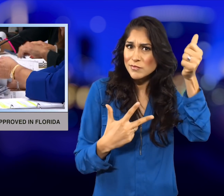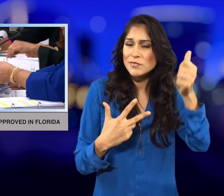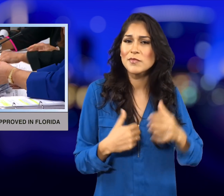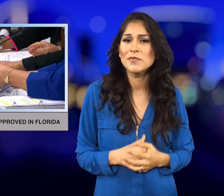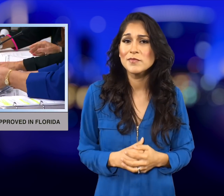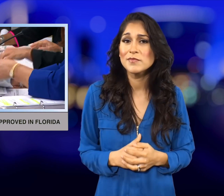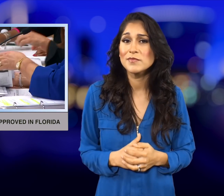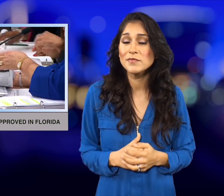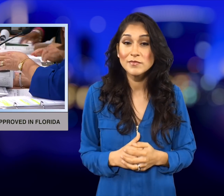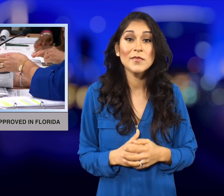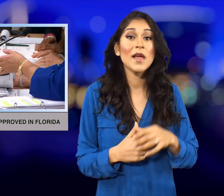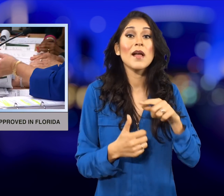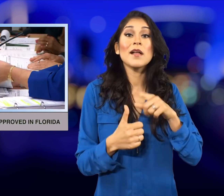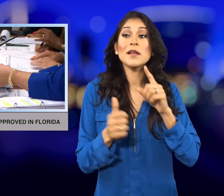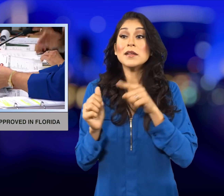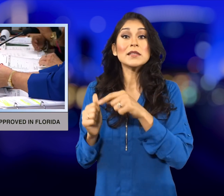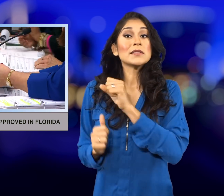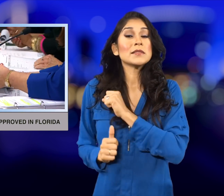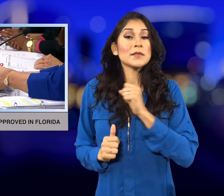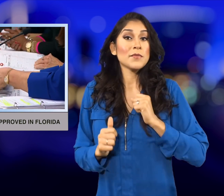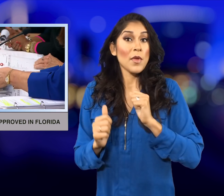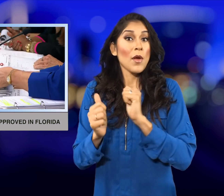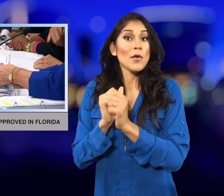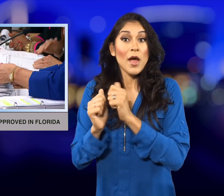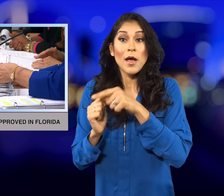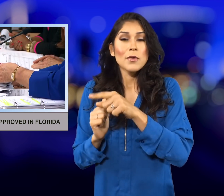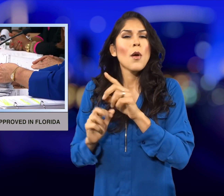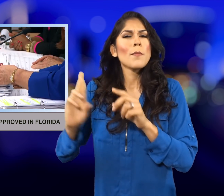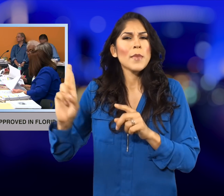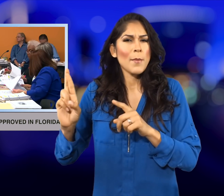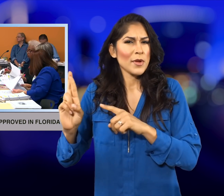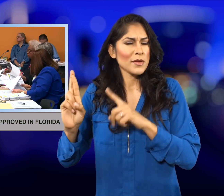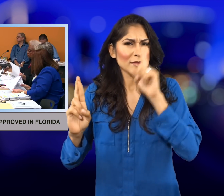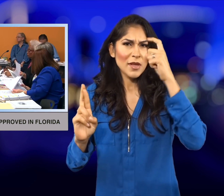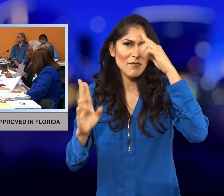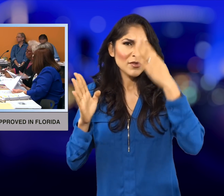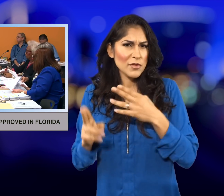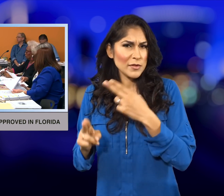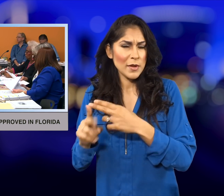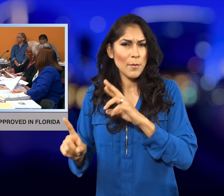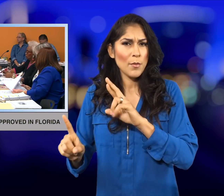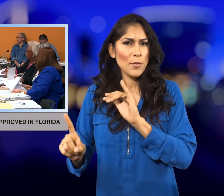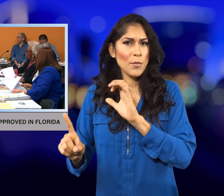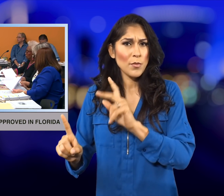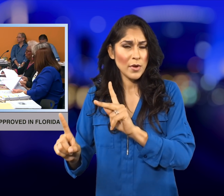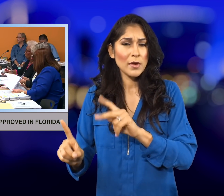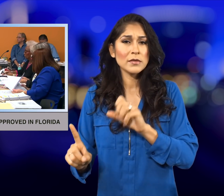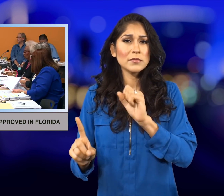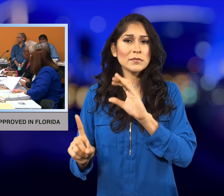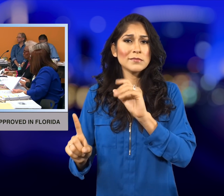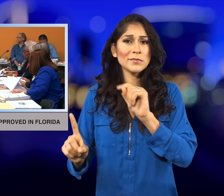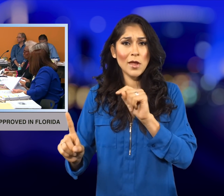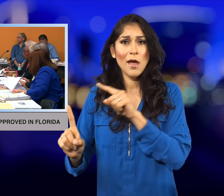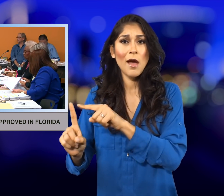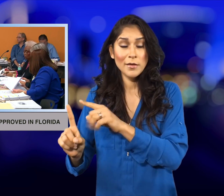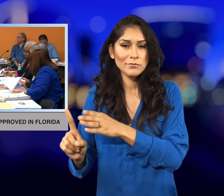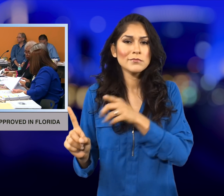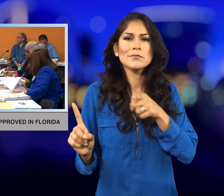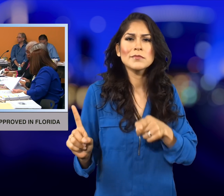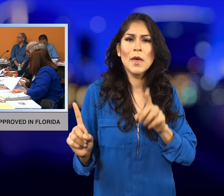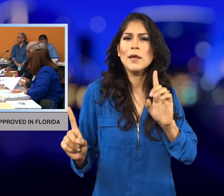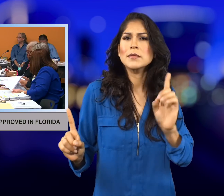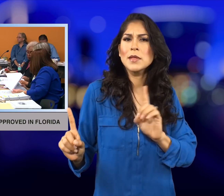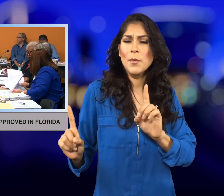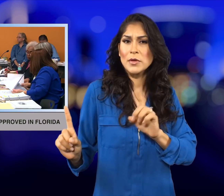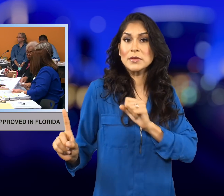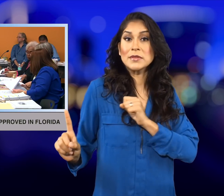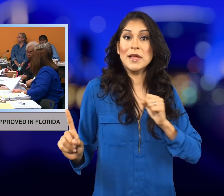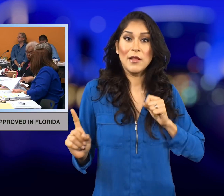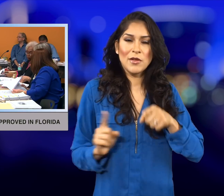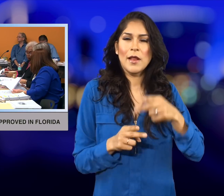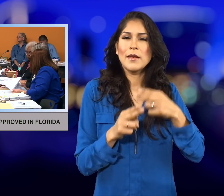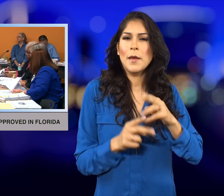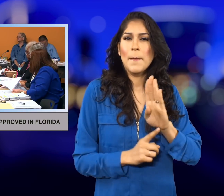In the Senate race, Republican Gov. Rick Scott's lead over Democratic Sen. Bill Nelson has